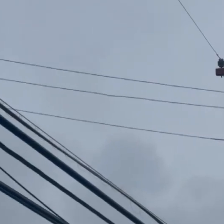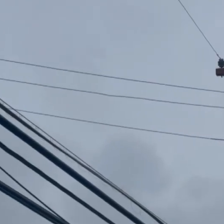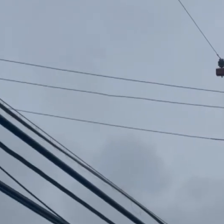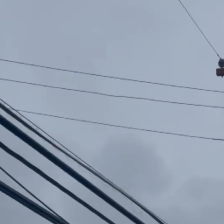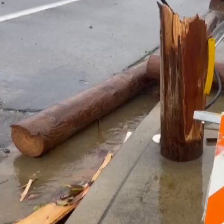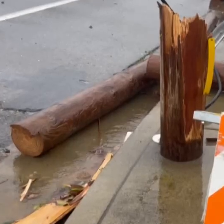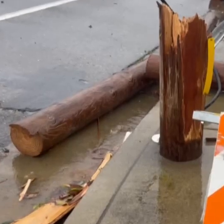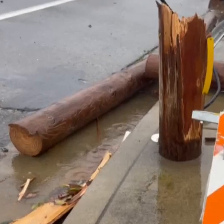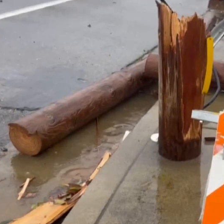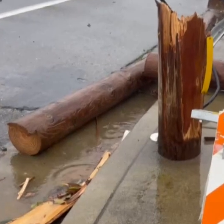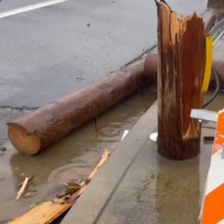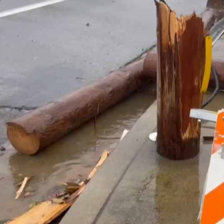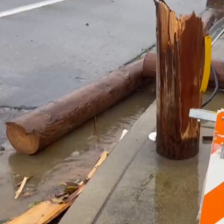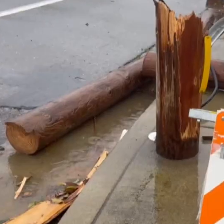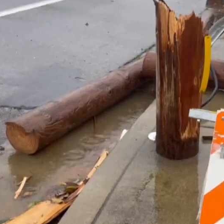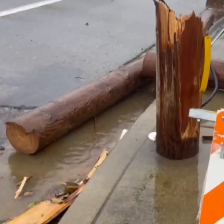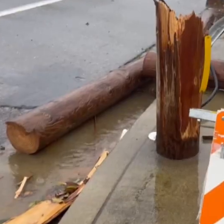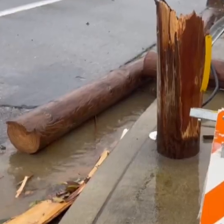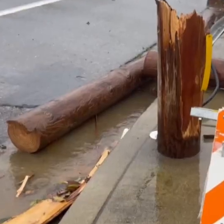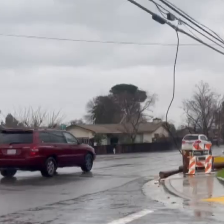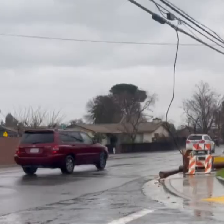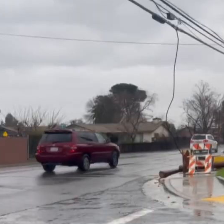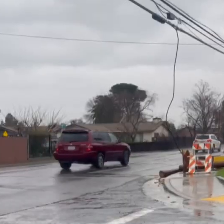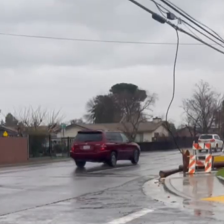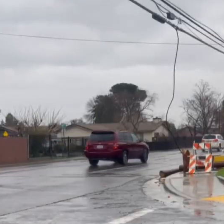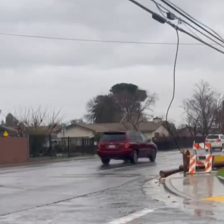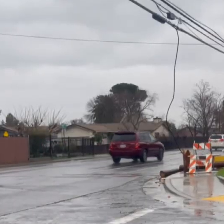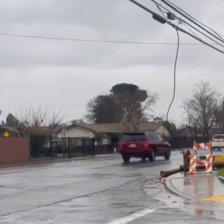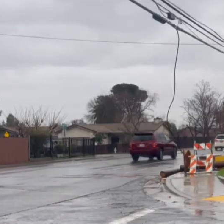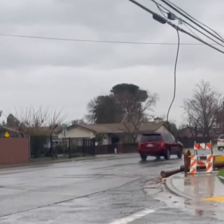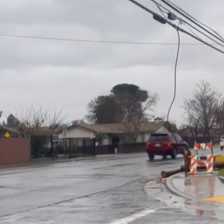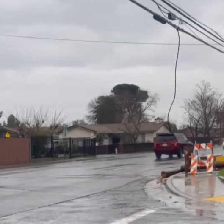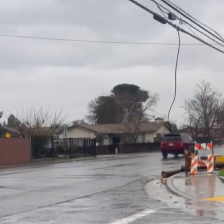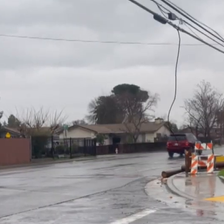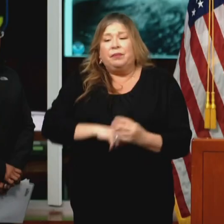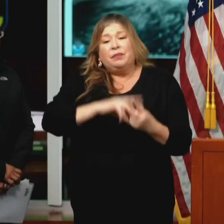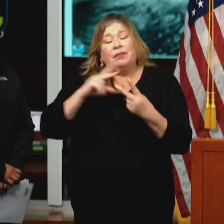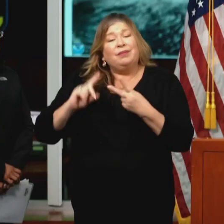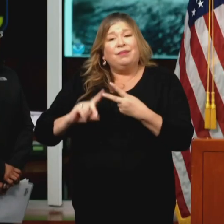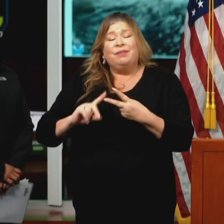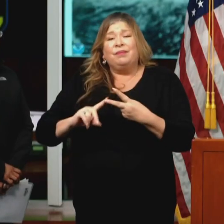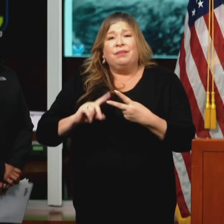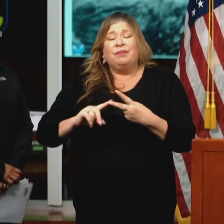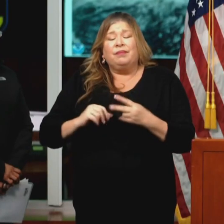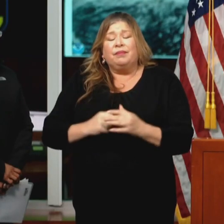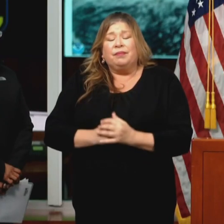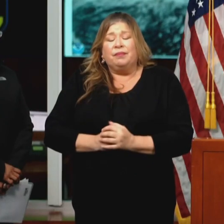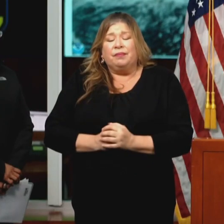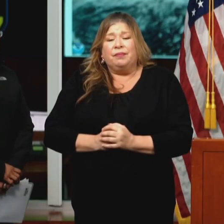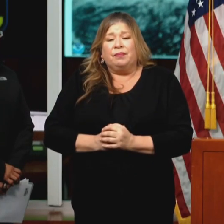the San Joaquin River area. Officials say half of the deaths so far are related to driving.